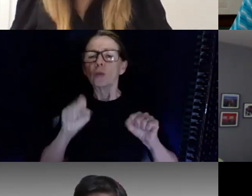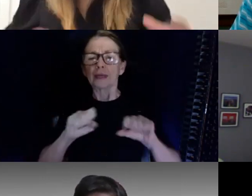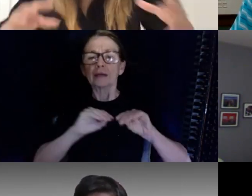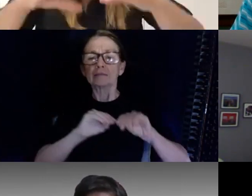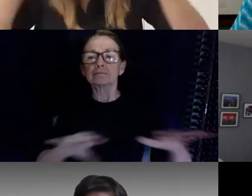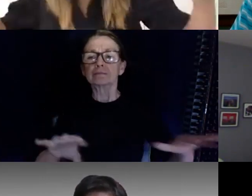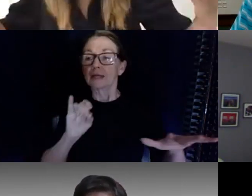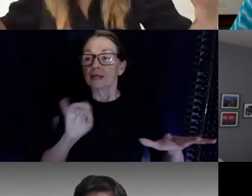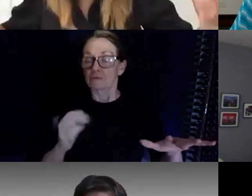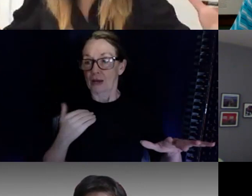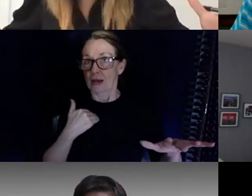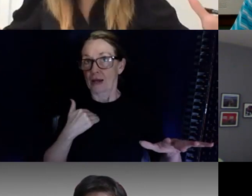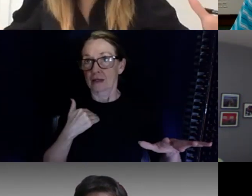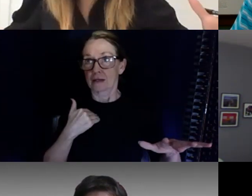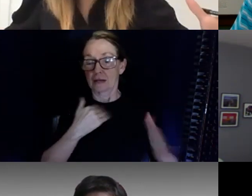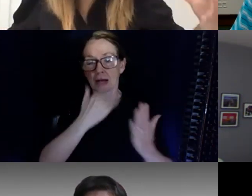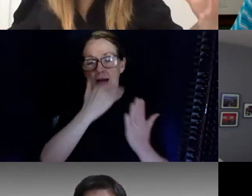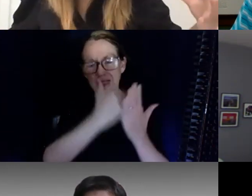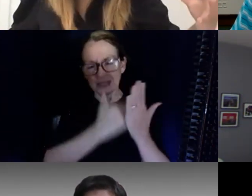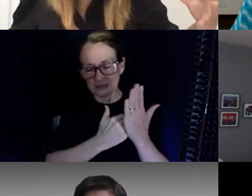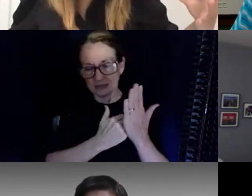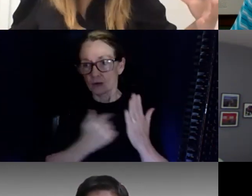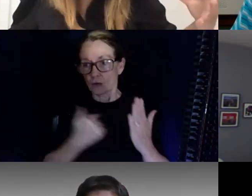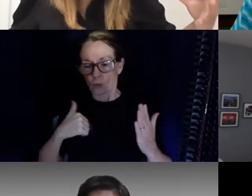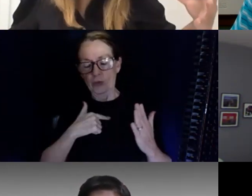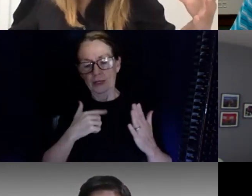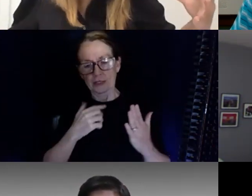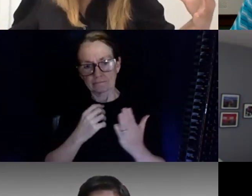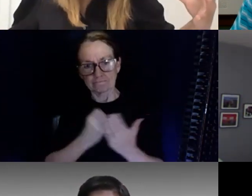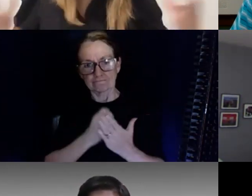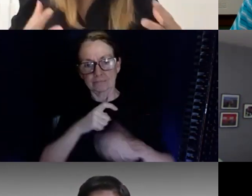LIKE THROUGH THE DEPARTMENT OF HEALTH AND THEY WOULD DISSEMINATE THE SURVEY?